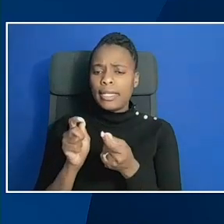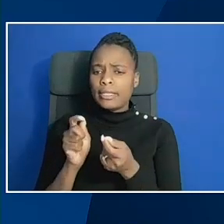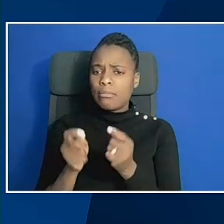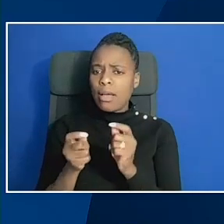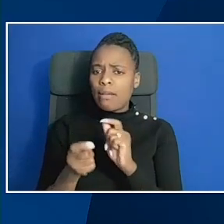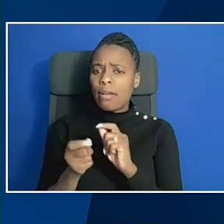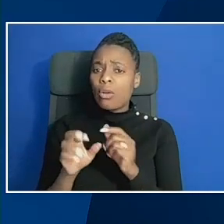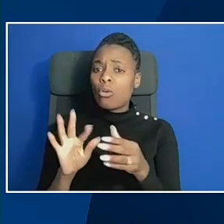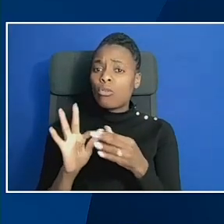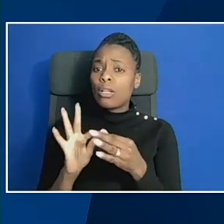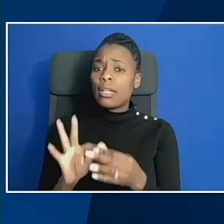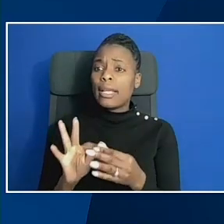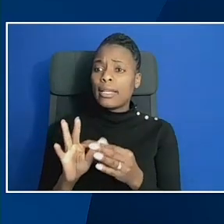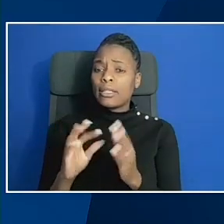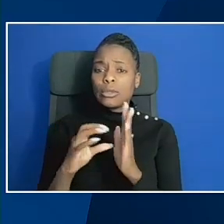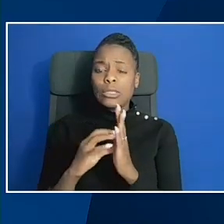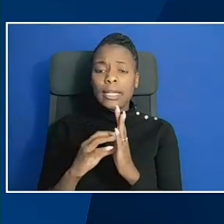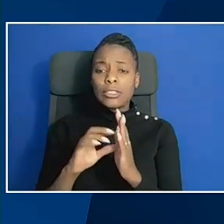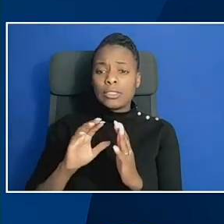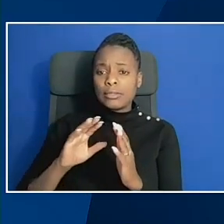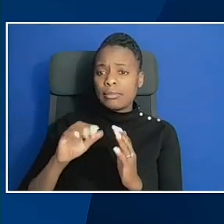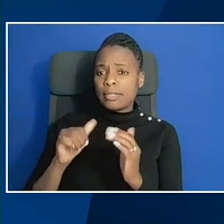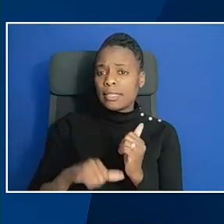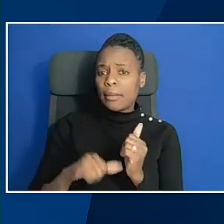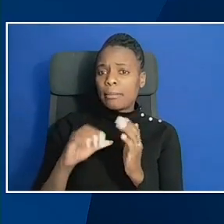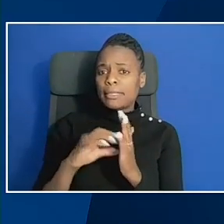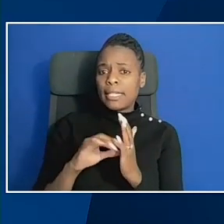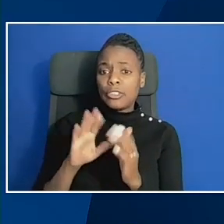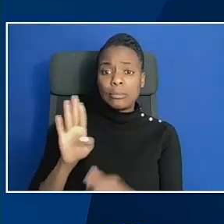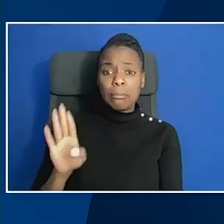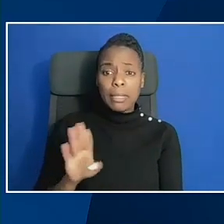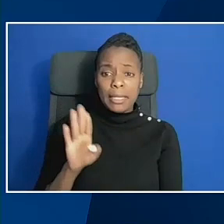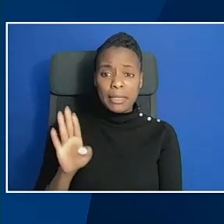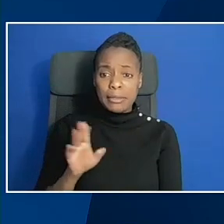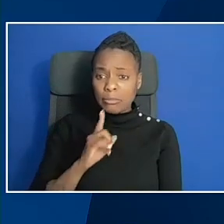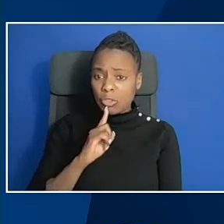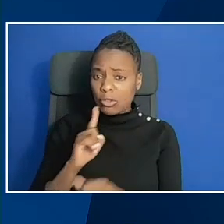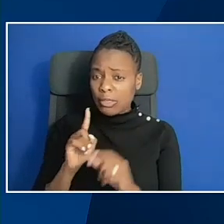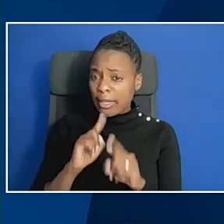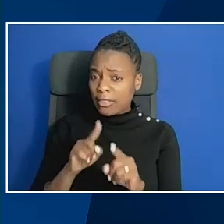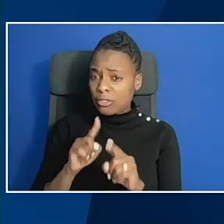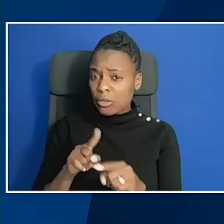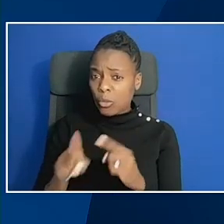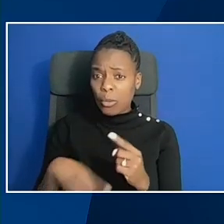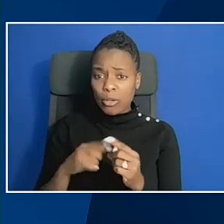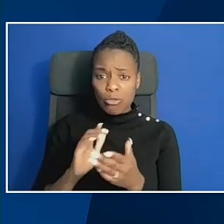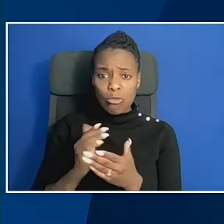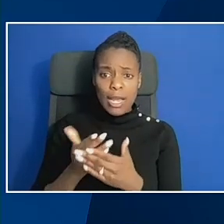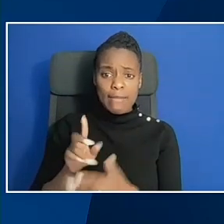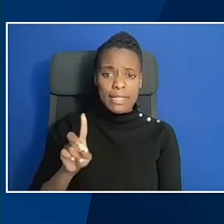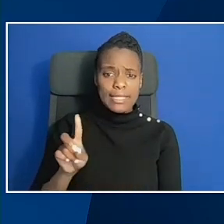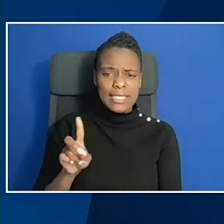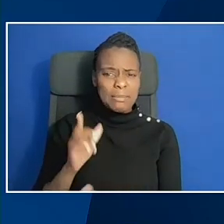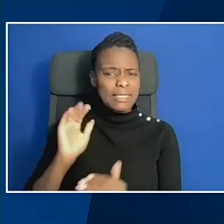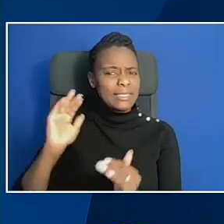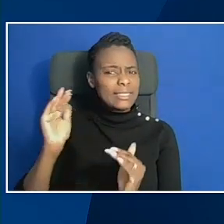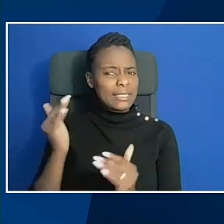subsection (d). So I guess you'll be able to answer that when we get to (d). But, it seems like there's some disconnect